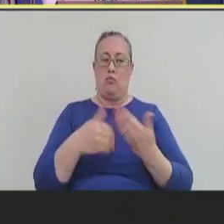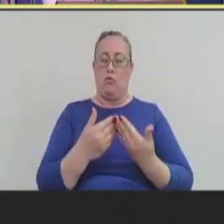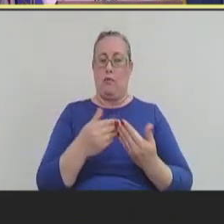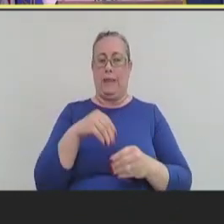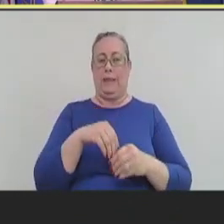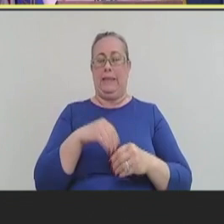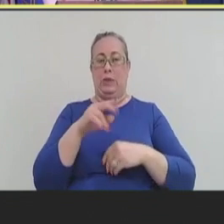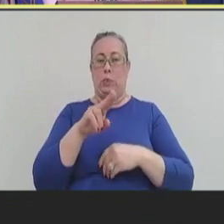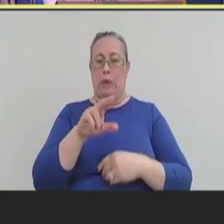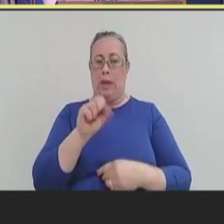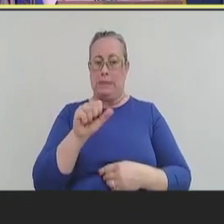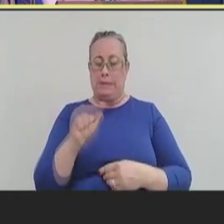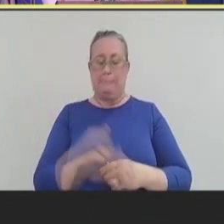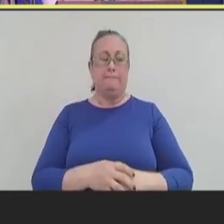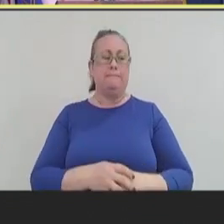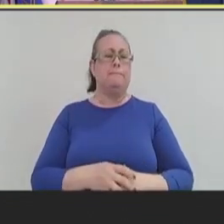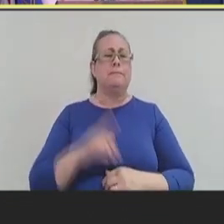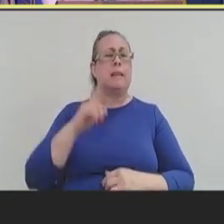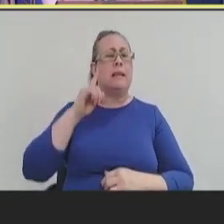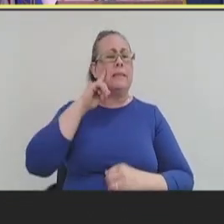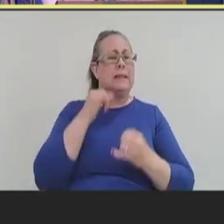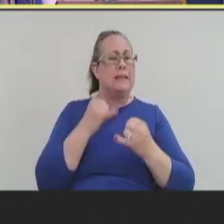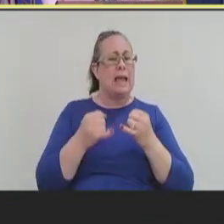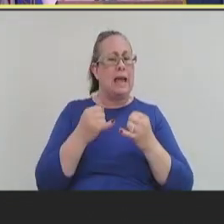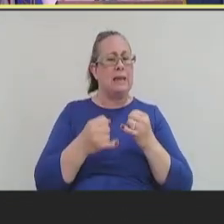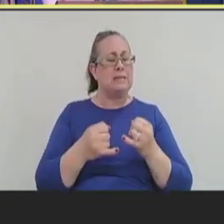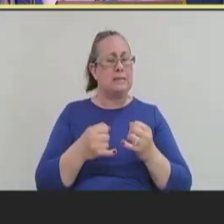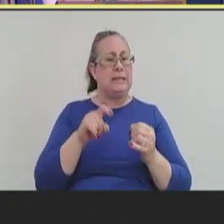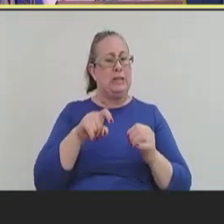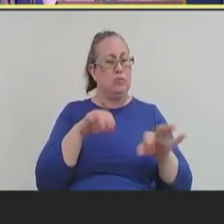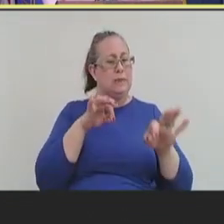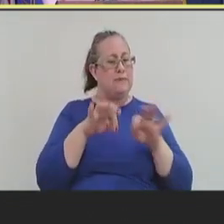And then I think lastly is defining, what does success actually mean? So, really defining those